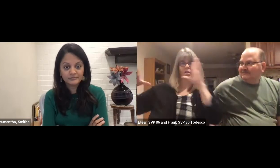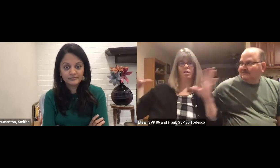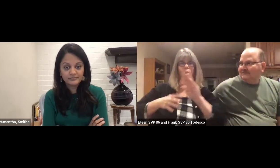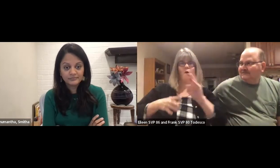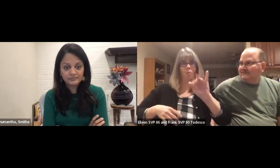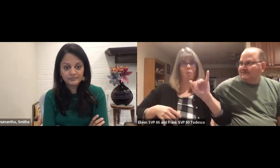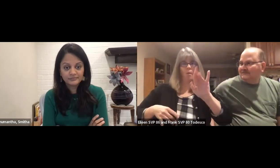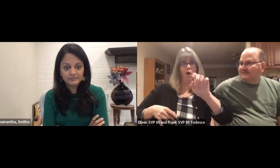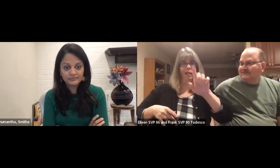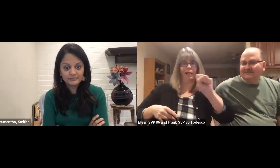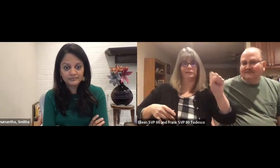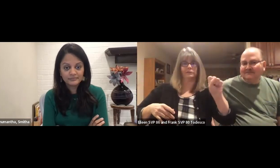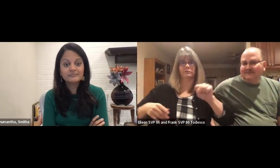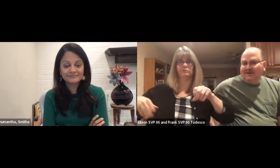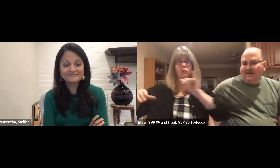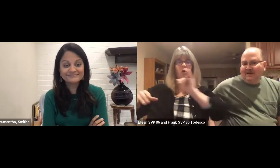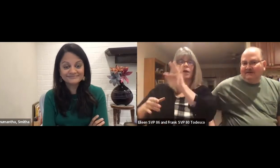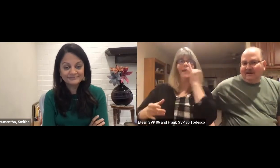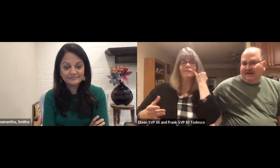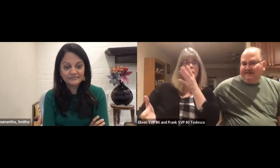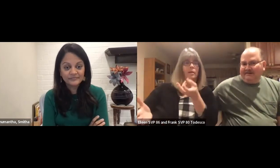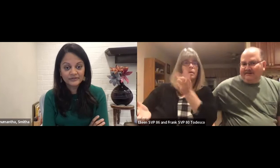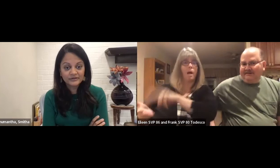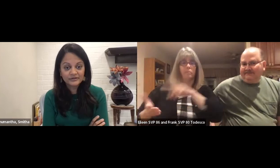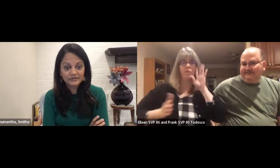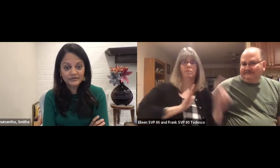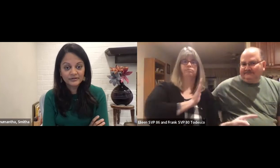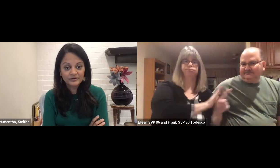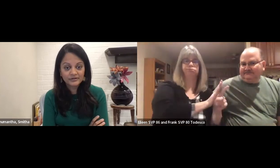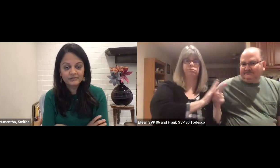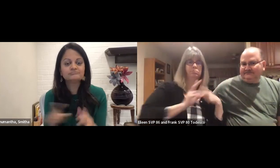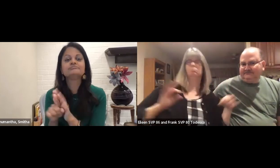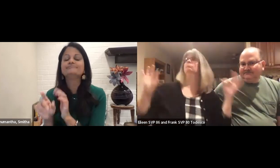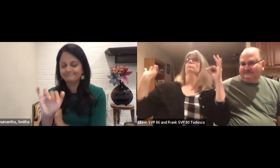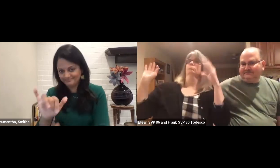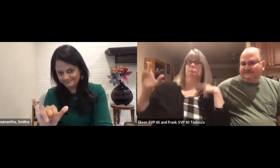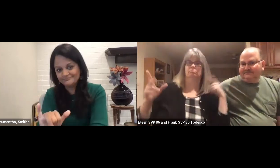and so the way that our beds are situated, it will be hooked up wirelessly so if Mom gets up out of bed,